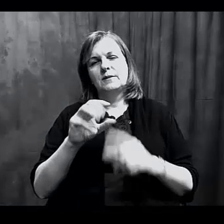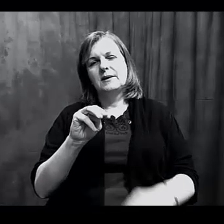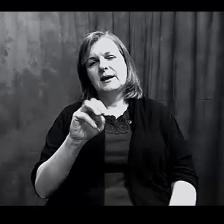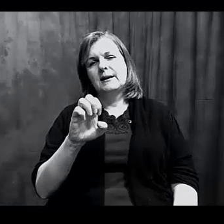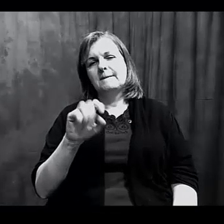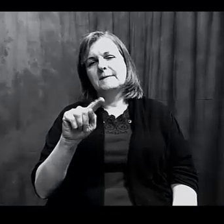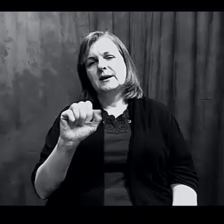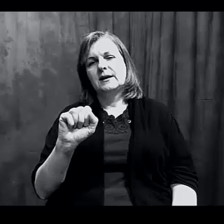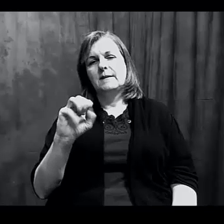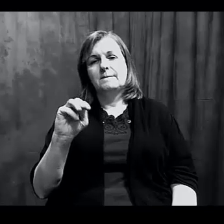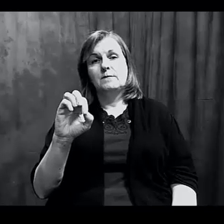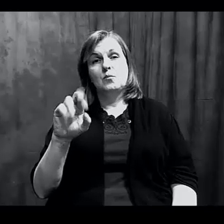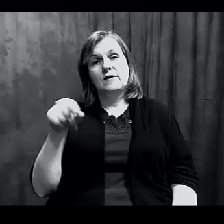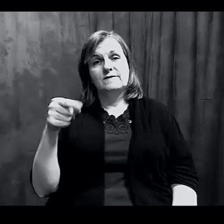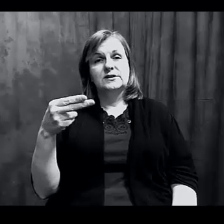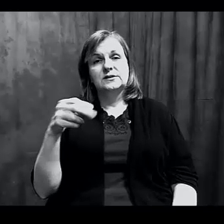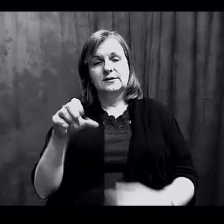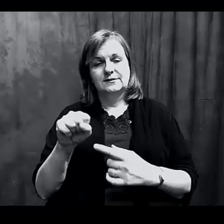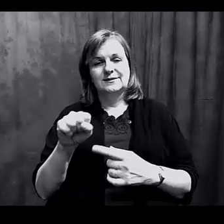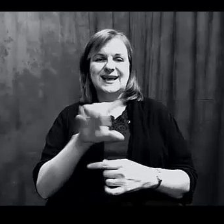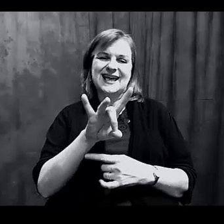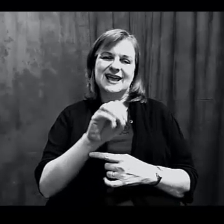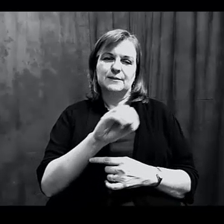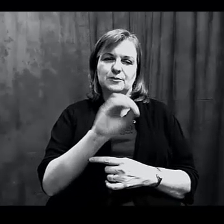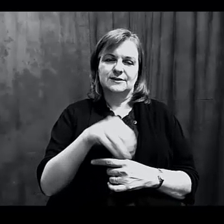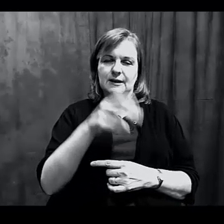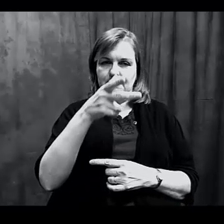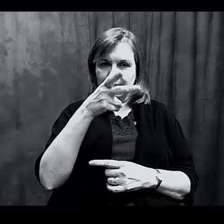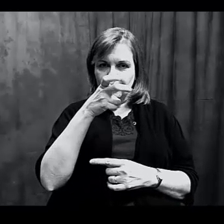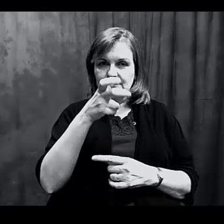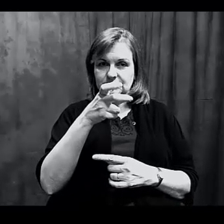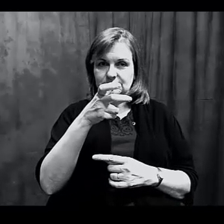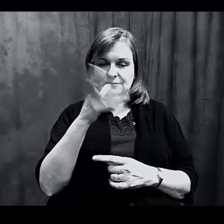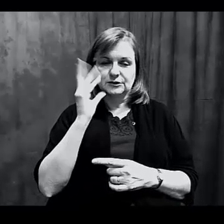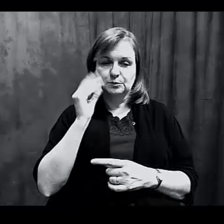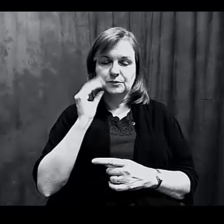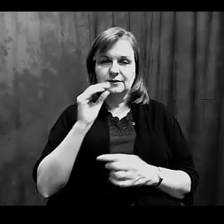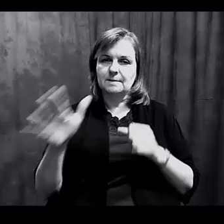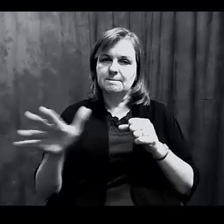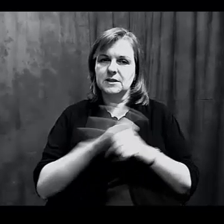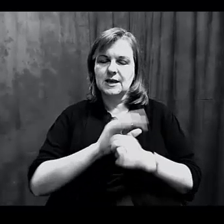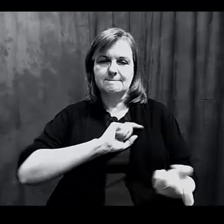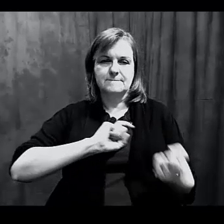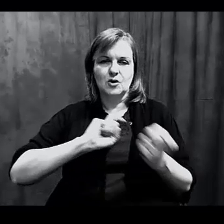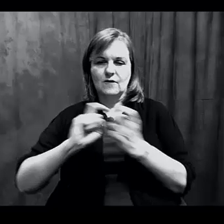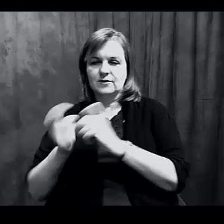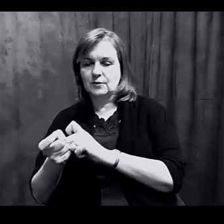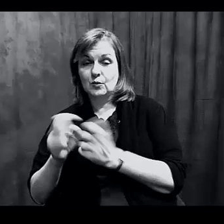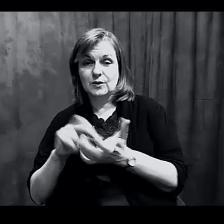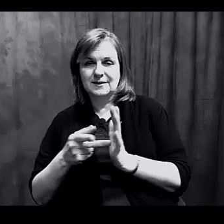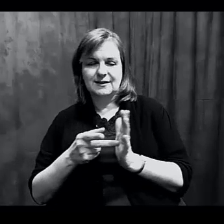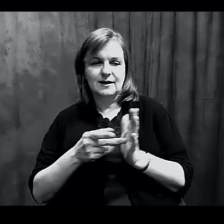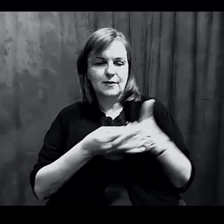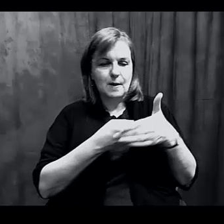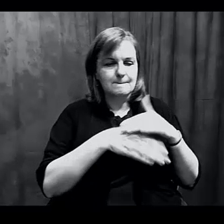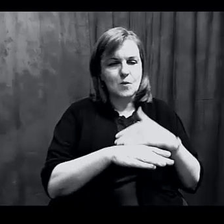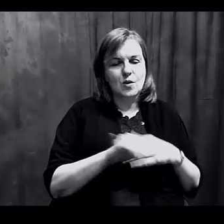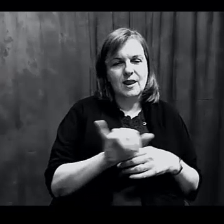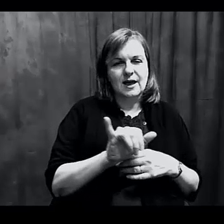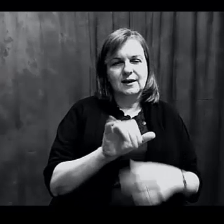I mention the term metamorphosis to you more than 80% of our insect species actually undergo a complete metamorphosis